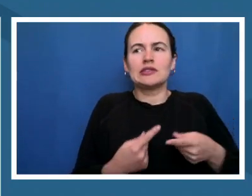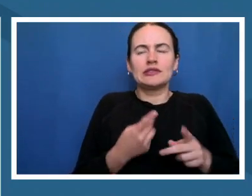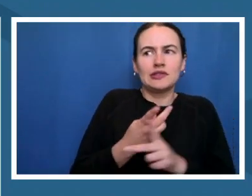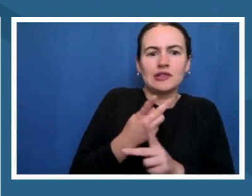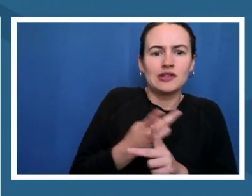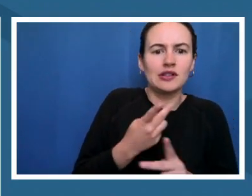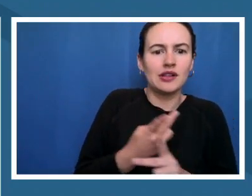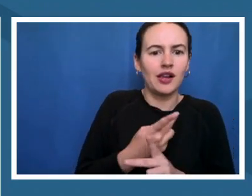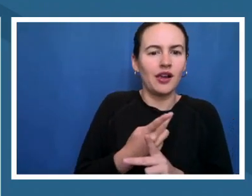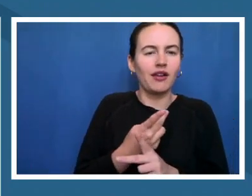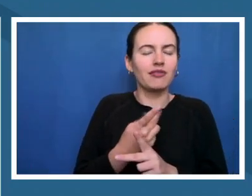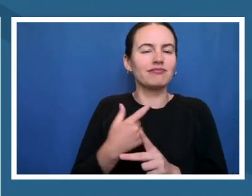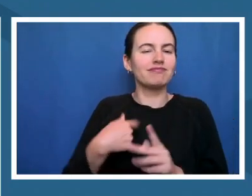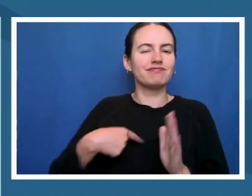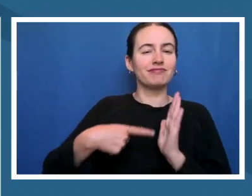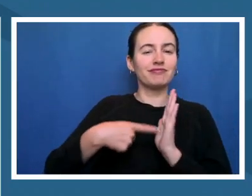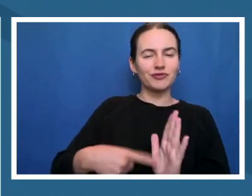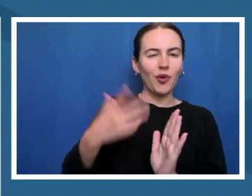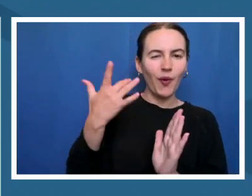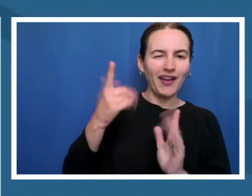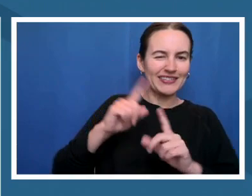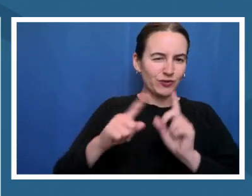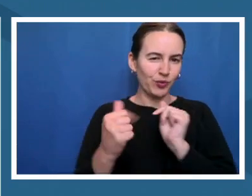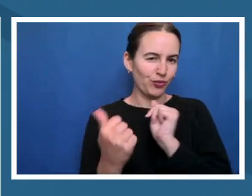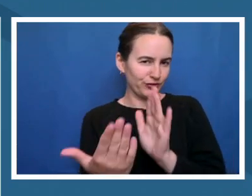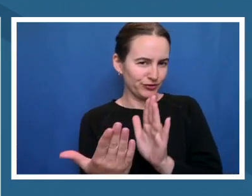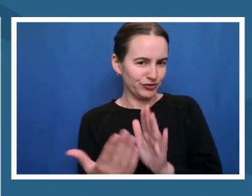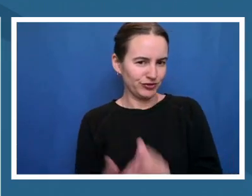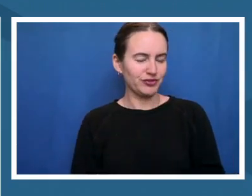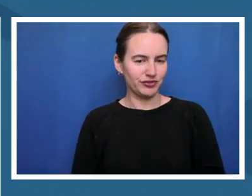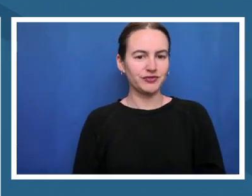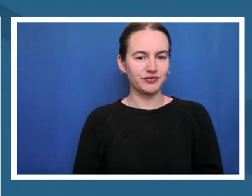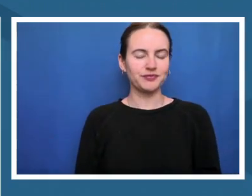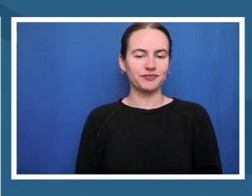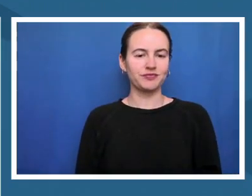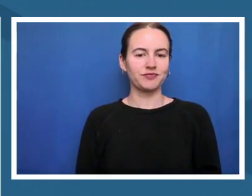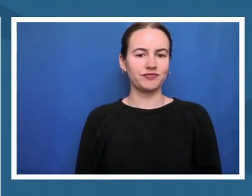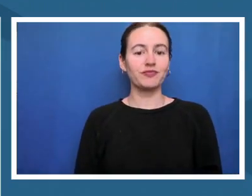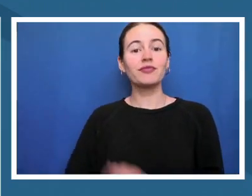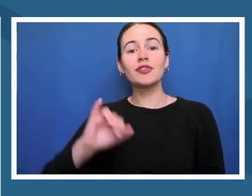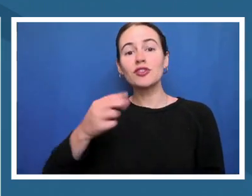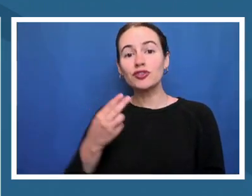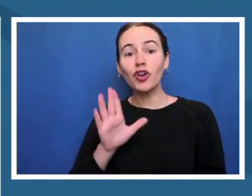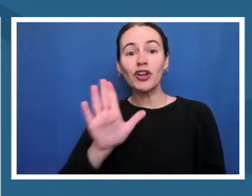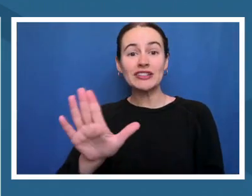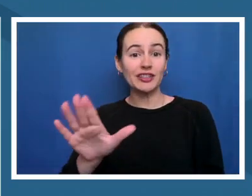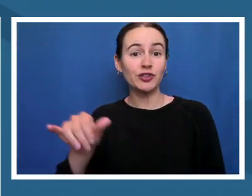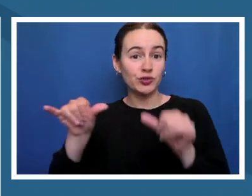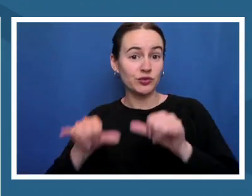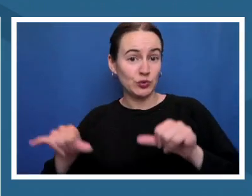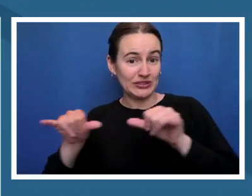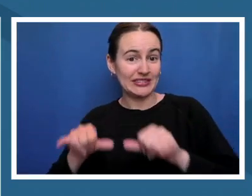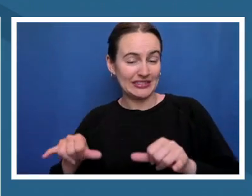show some different ways but when we do especially josh's routine